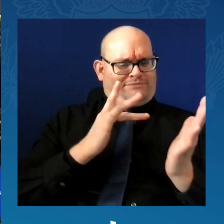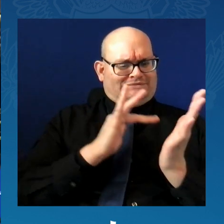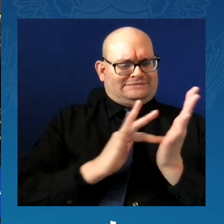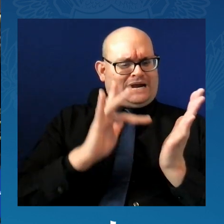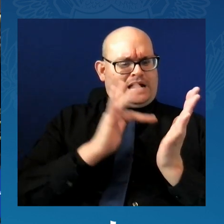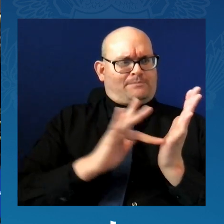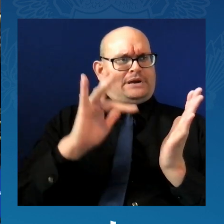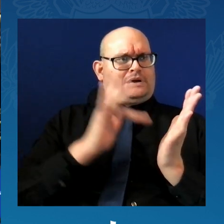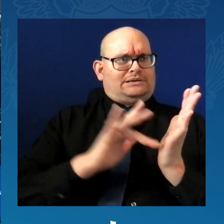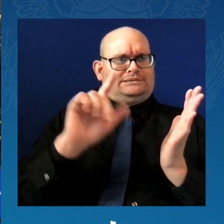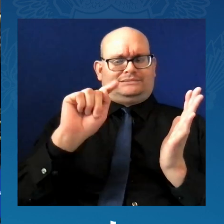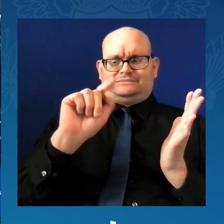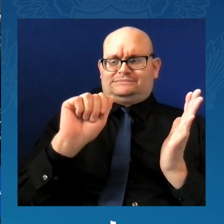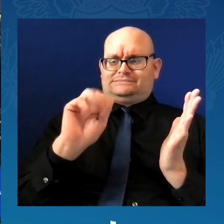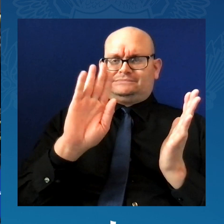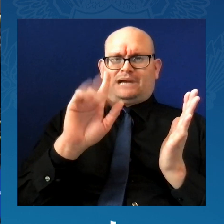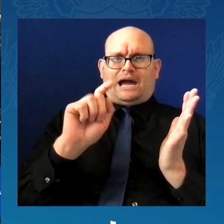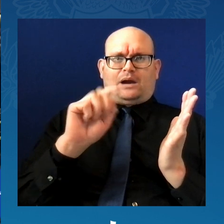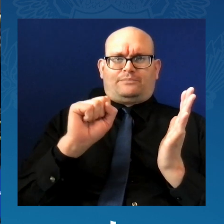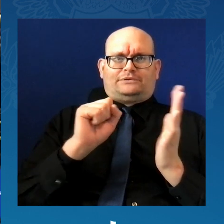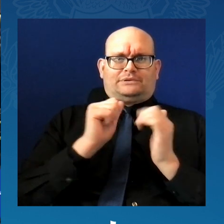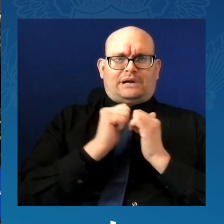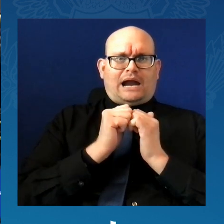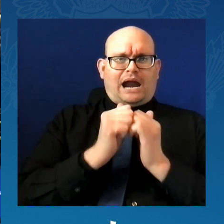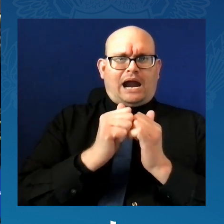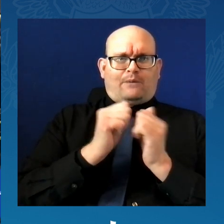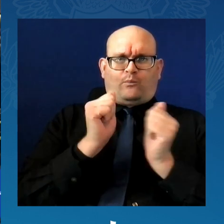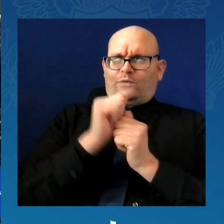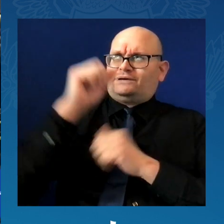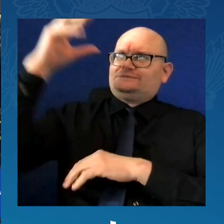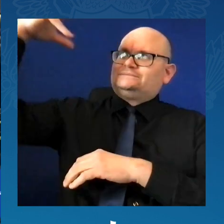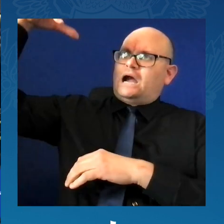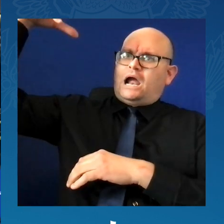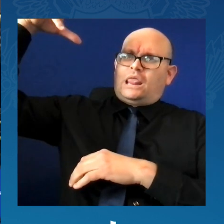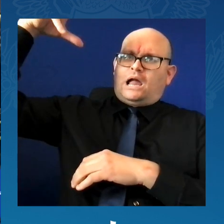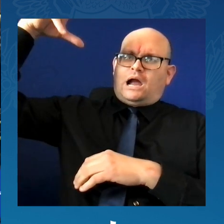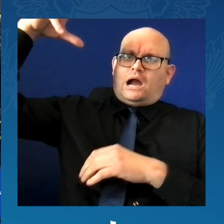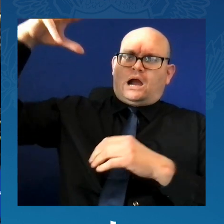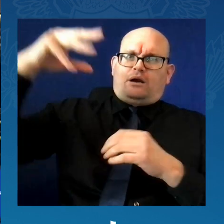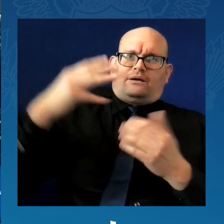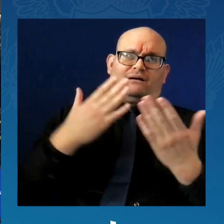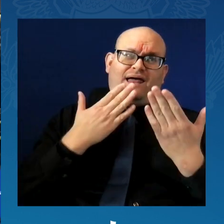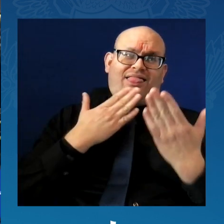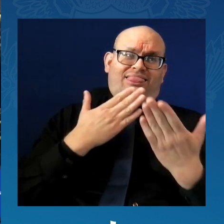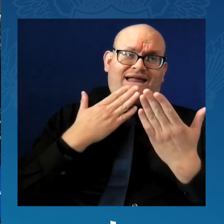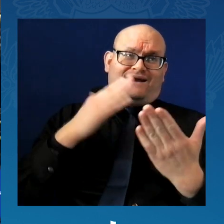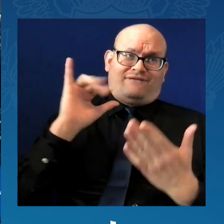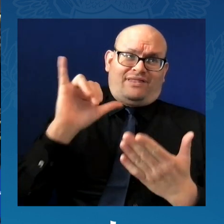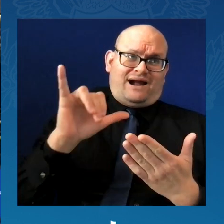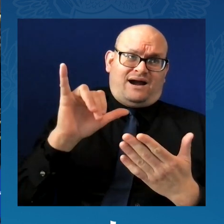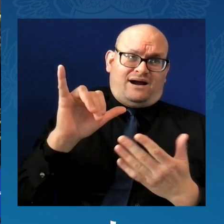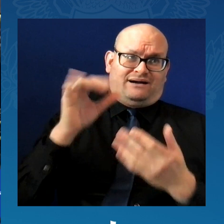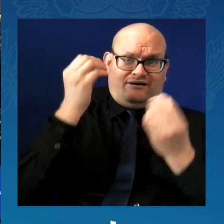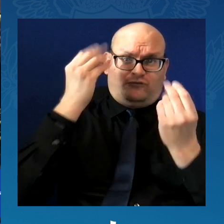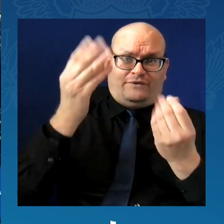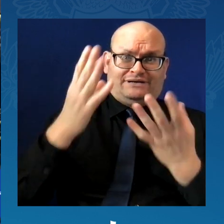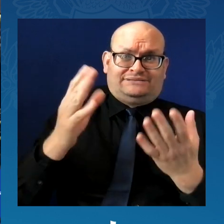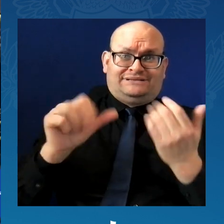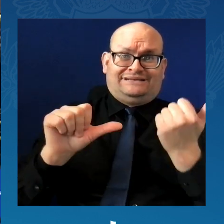with the assistance of the satellite data. So thank you for that, Bill. We have Assistant Secretary of the Interior Tanya Trujillo here.